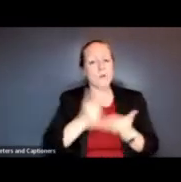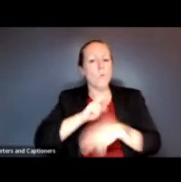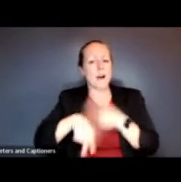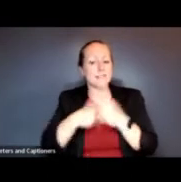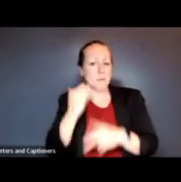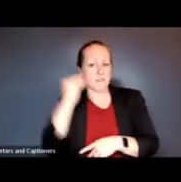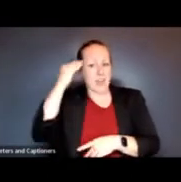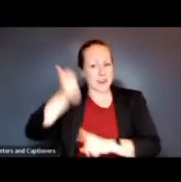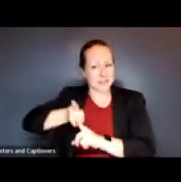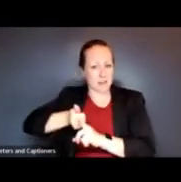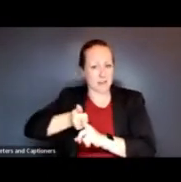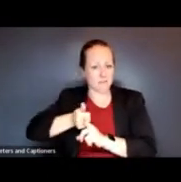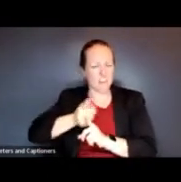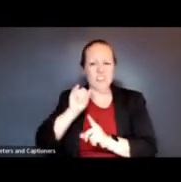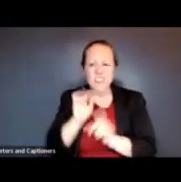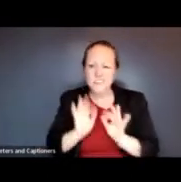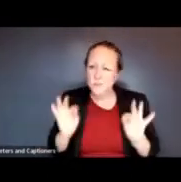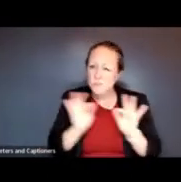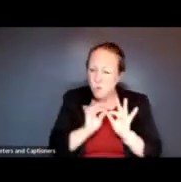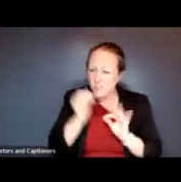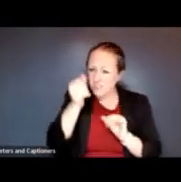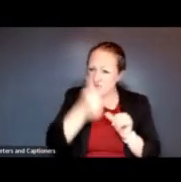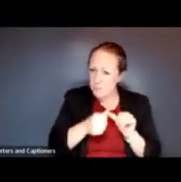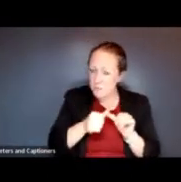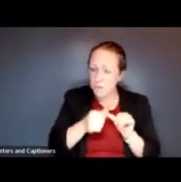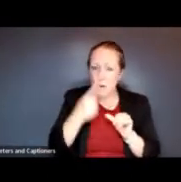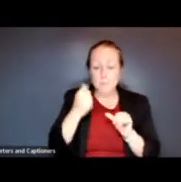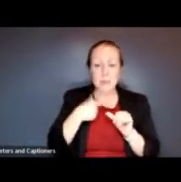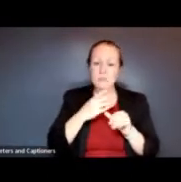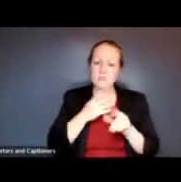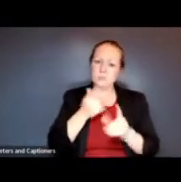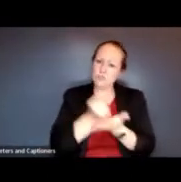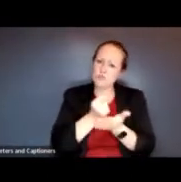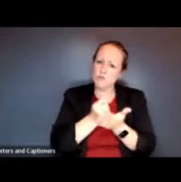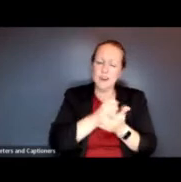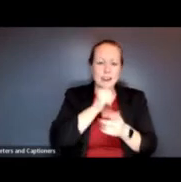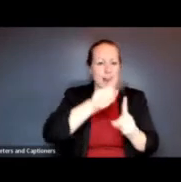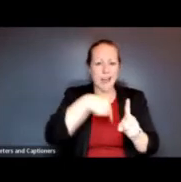important to keep in mind in these cases, because this is really we're treating a whole person. The TBI is an aspect of